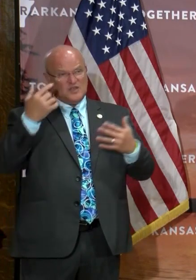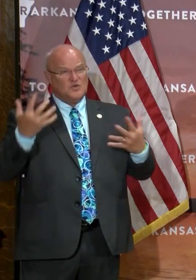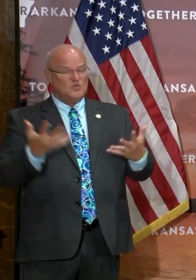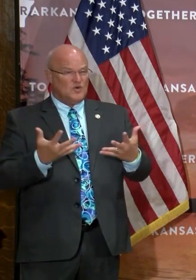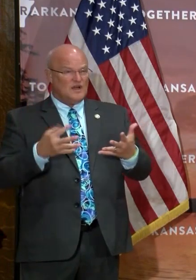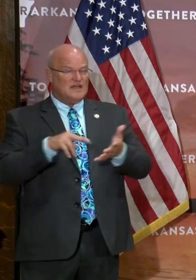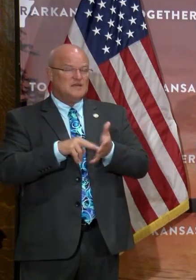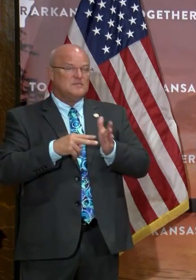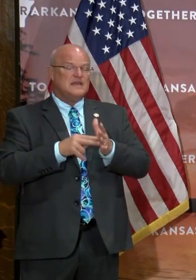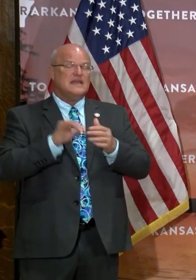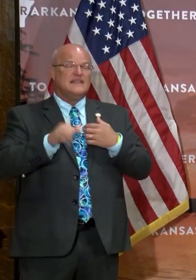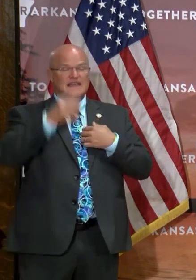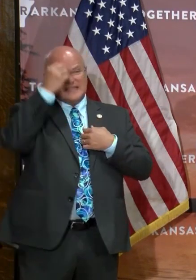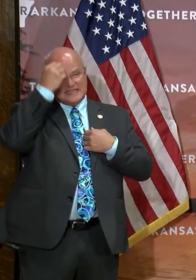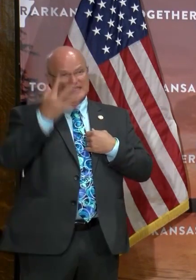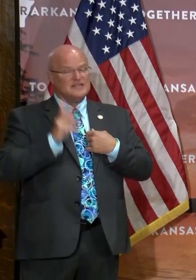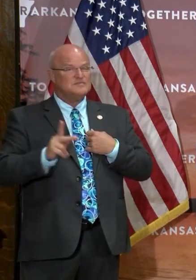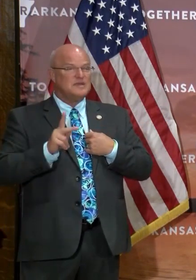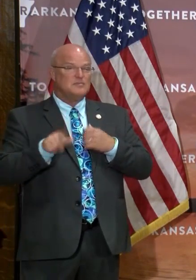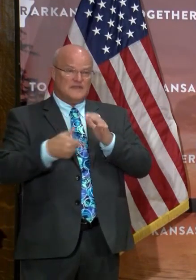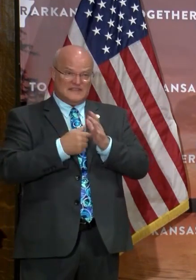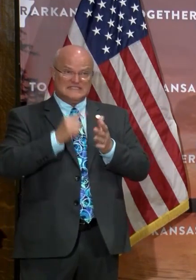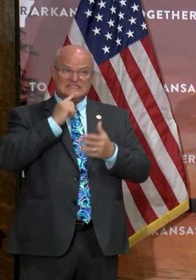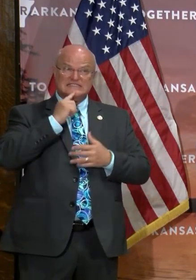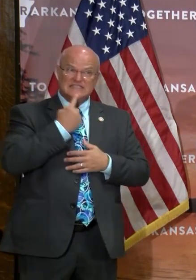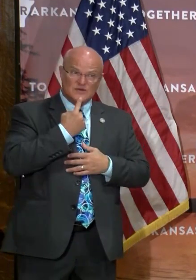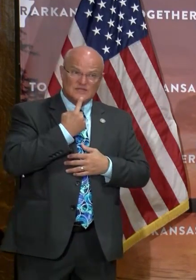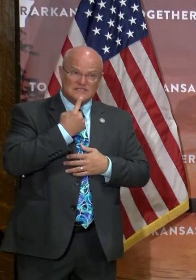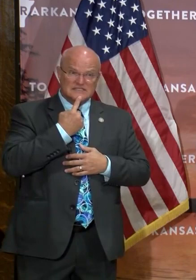serious and if we don't behave